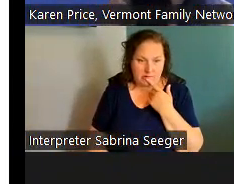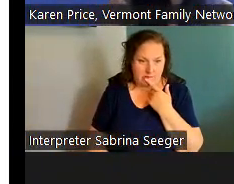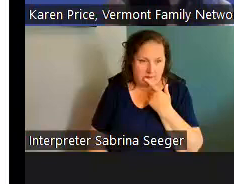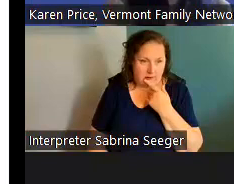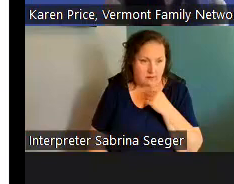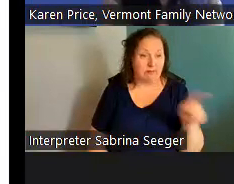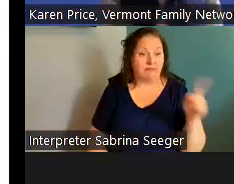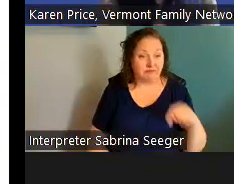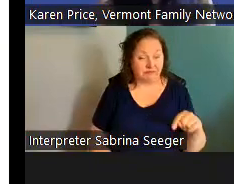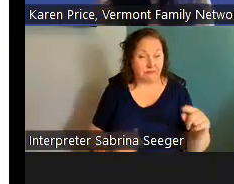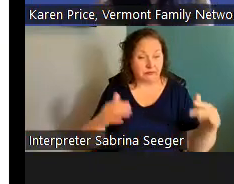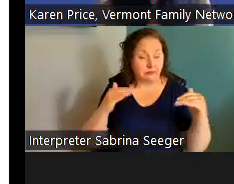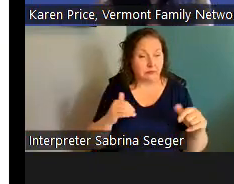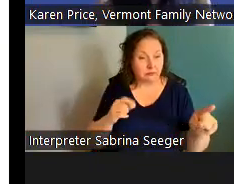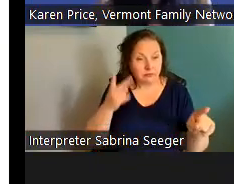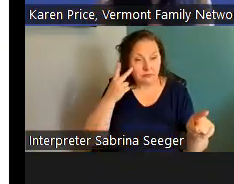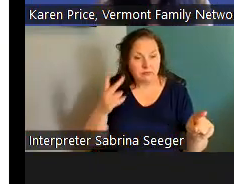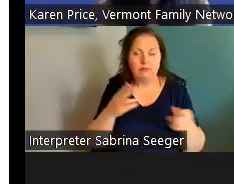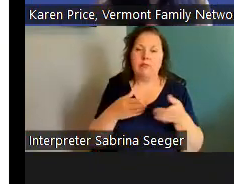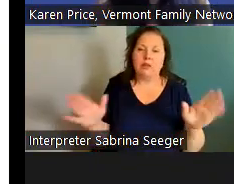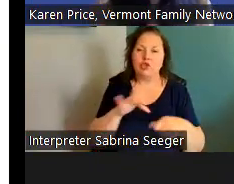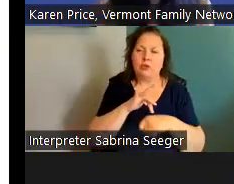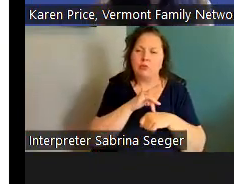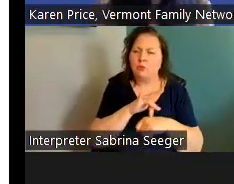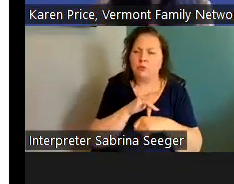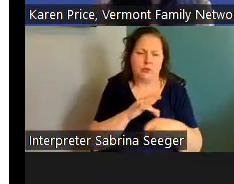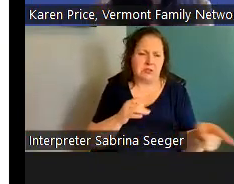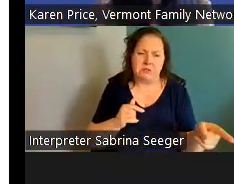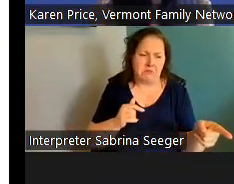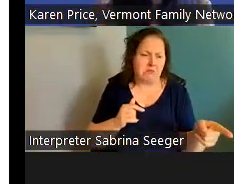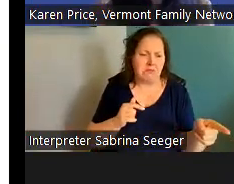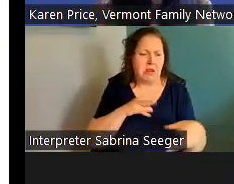This page just shows our general resources that includes our website www.vermontfamilynetwork. We